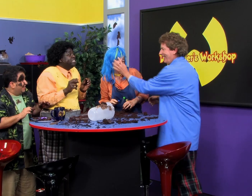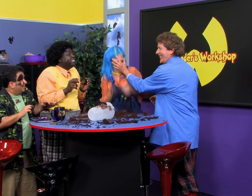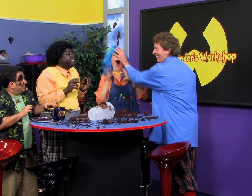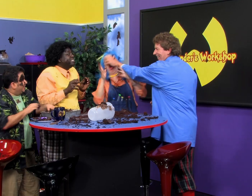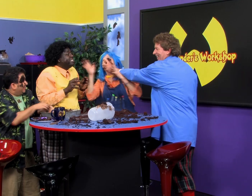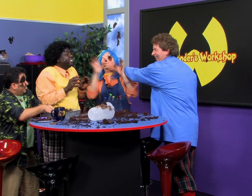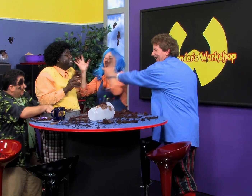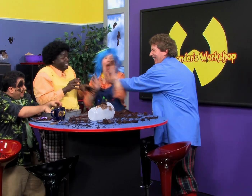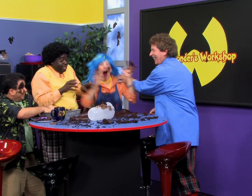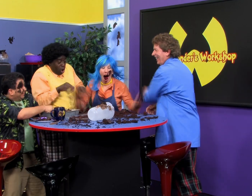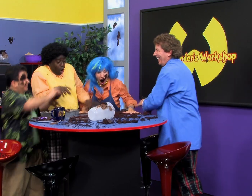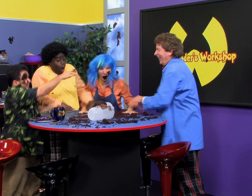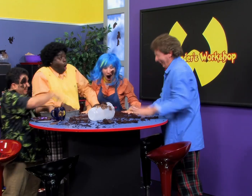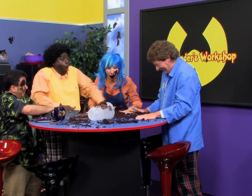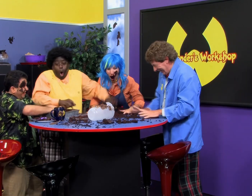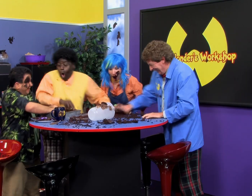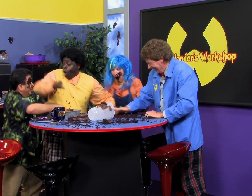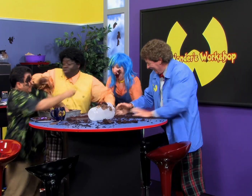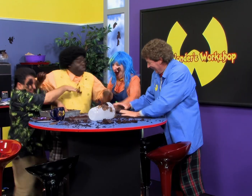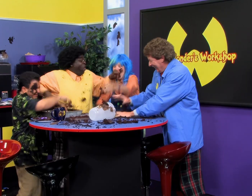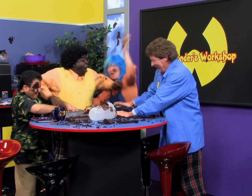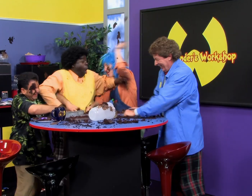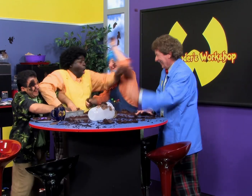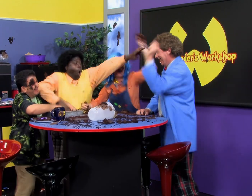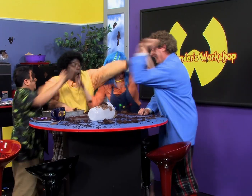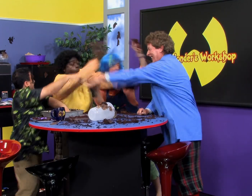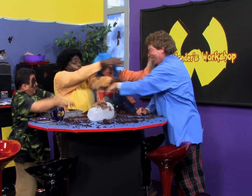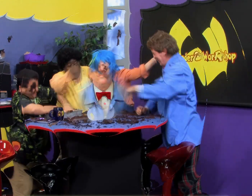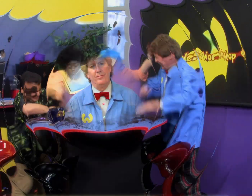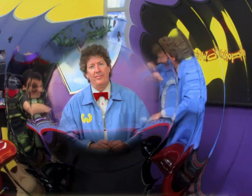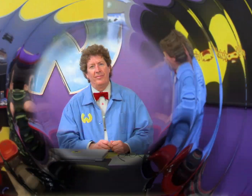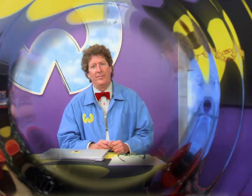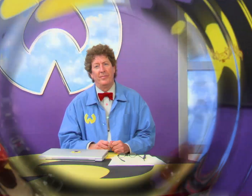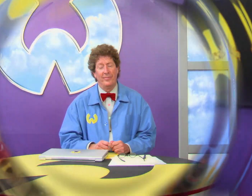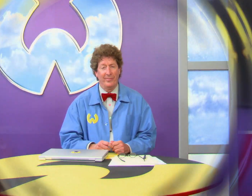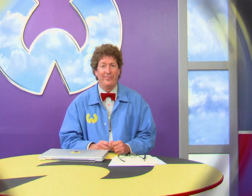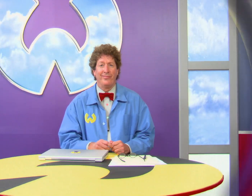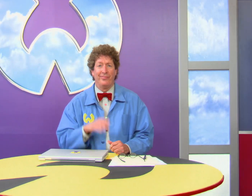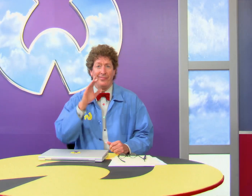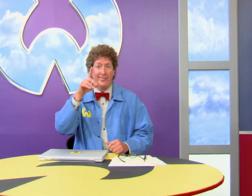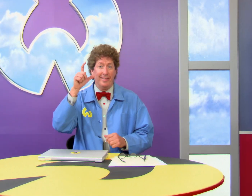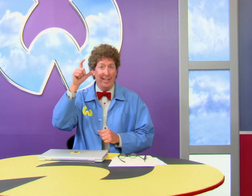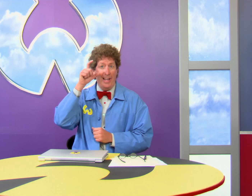[SCREAMING] [HARP]